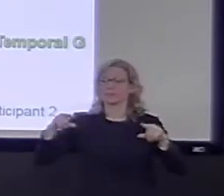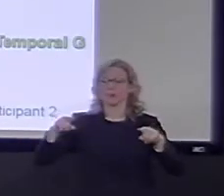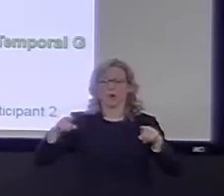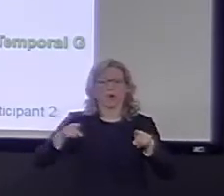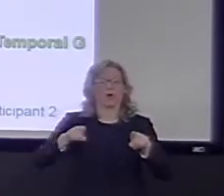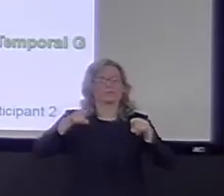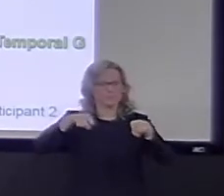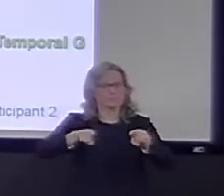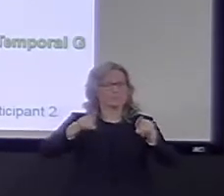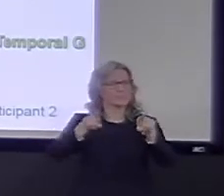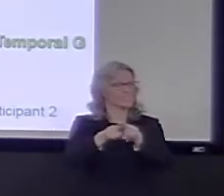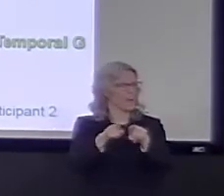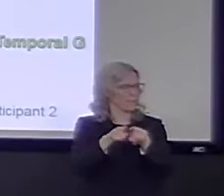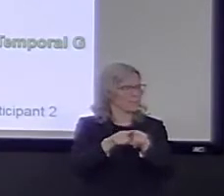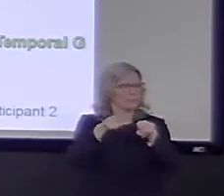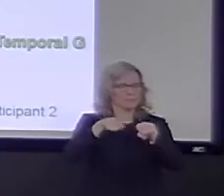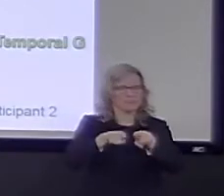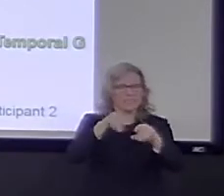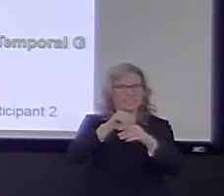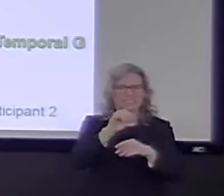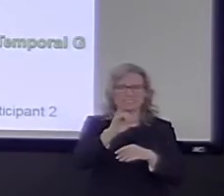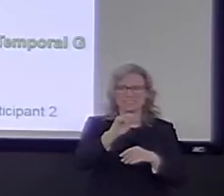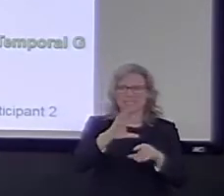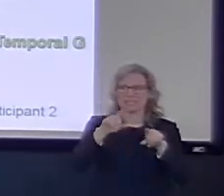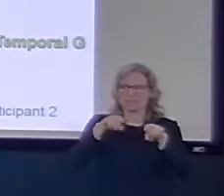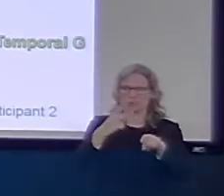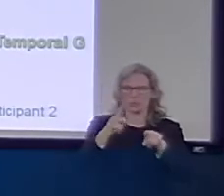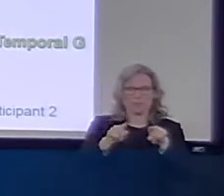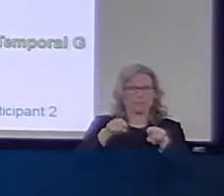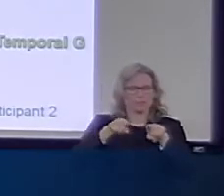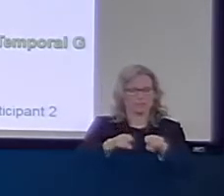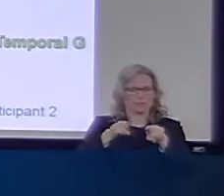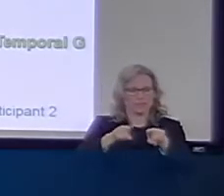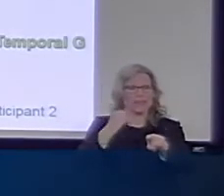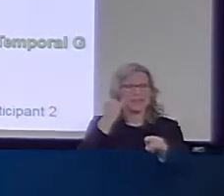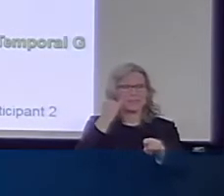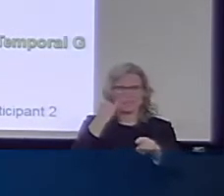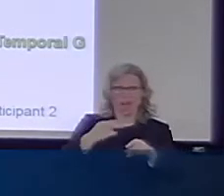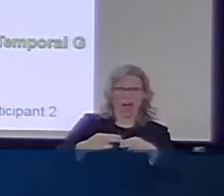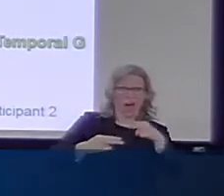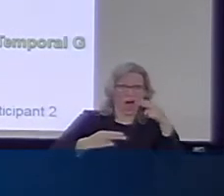they're working in sync. If it's high, they're very highly synchronized,